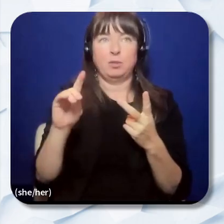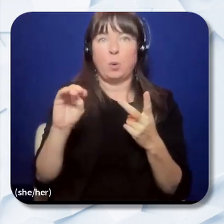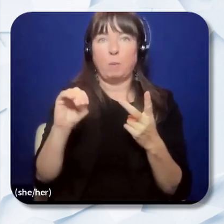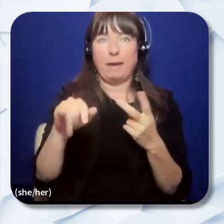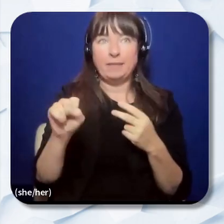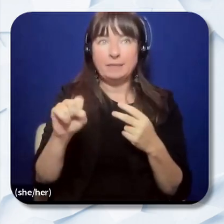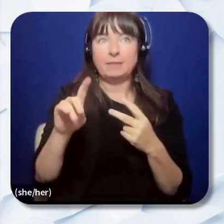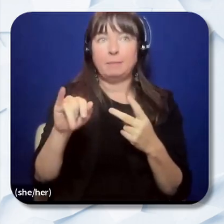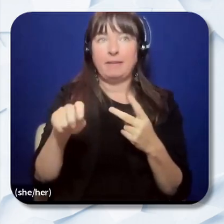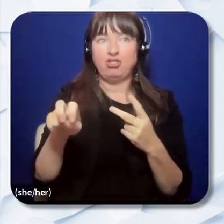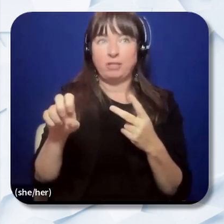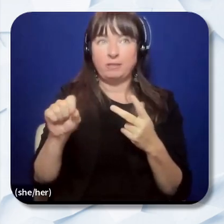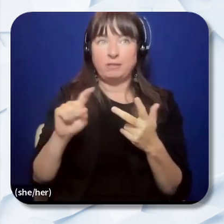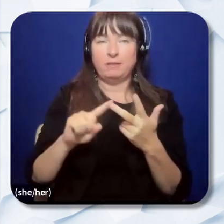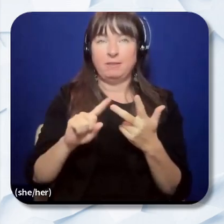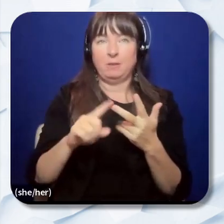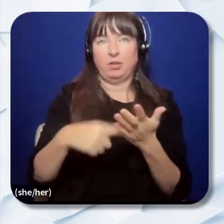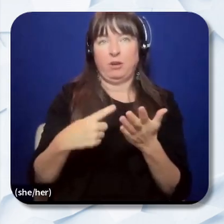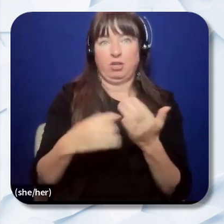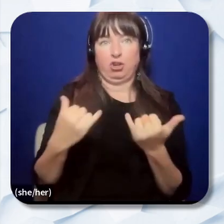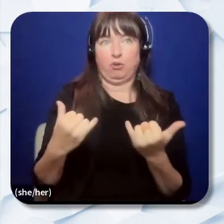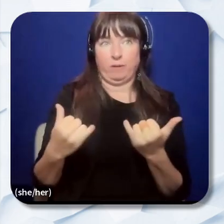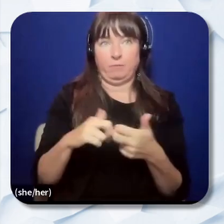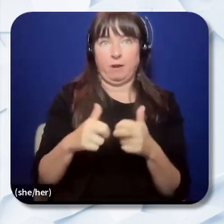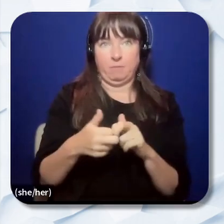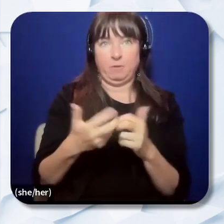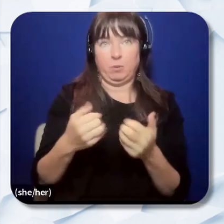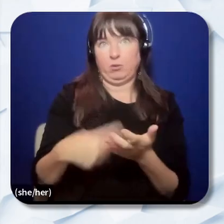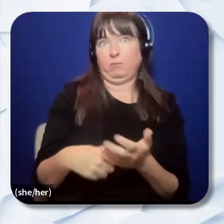We'll then lean into our current state or the problem that we want to talk about and then